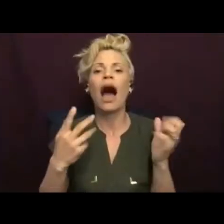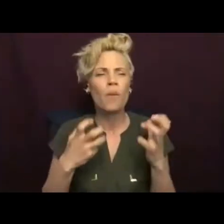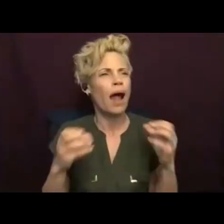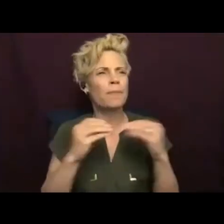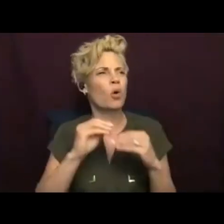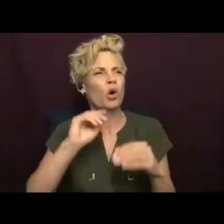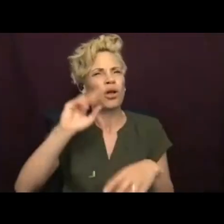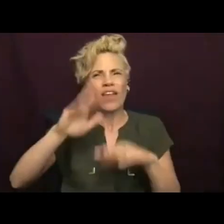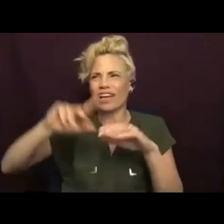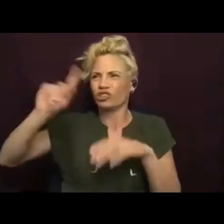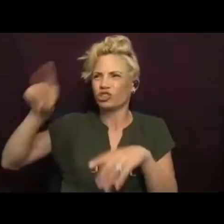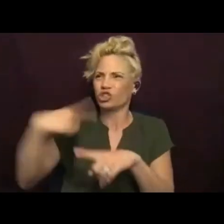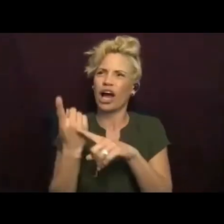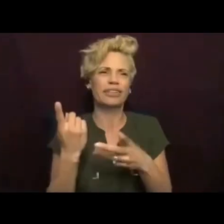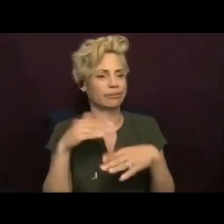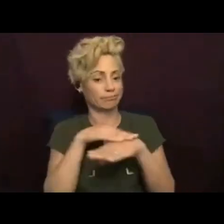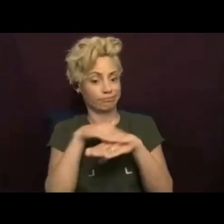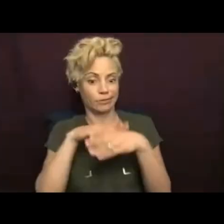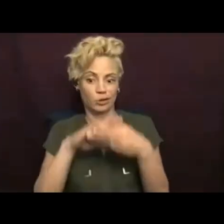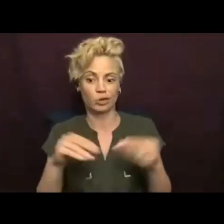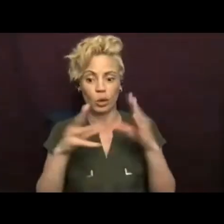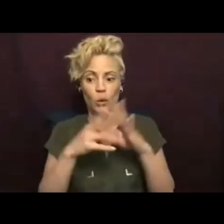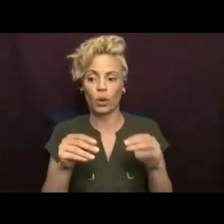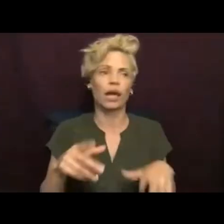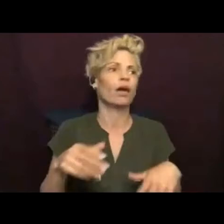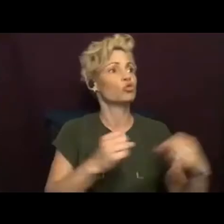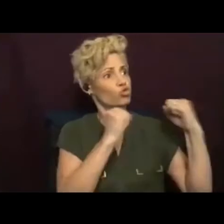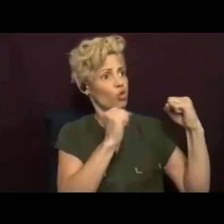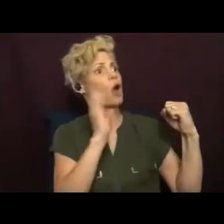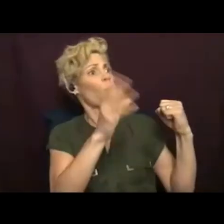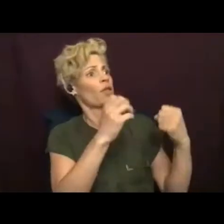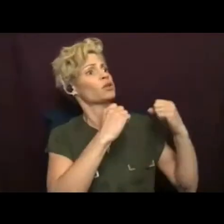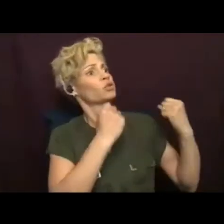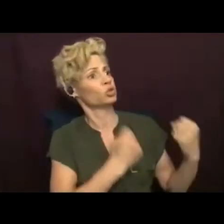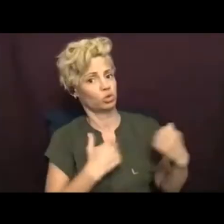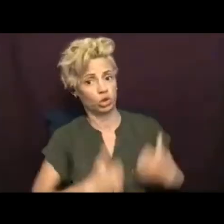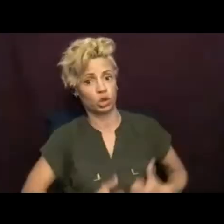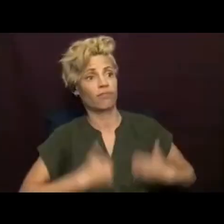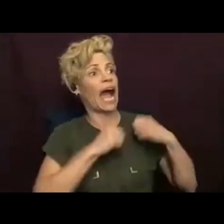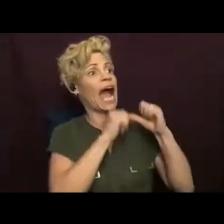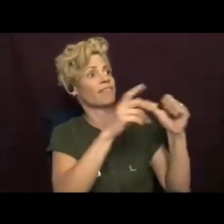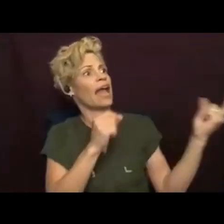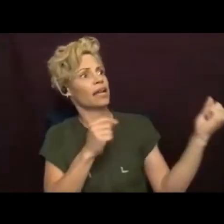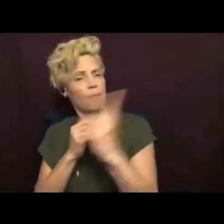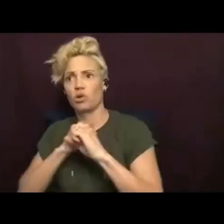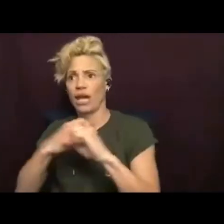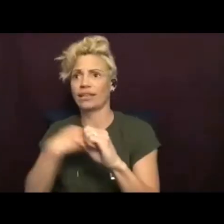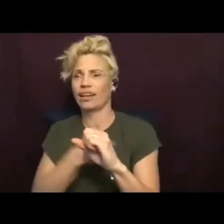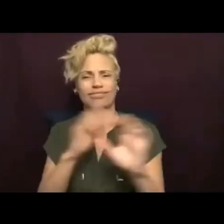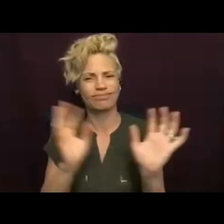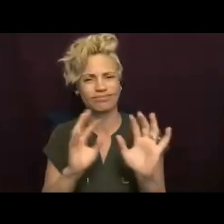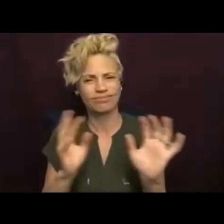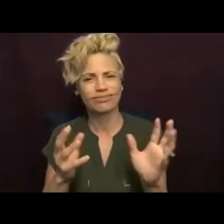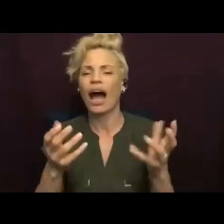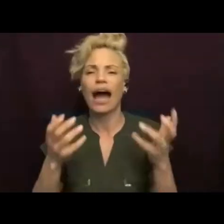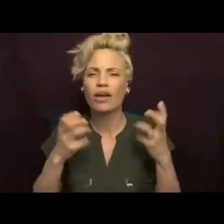as those who survive and protect the rest of us. I want stories where people are not applauded for embracing difference,